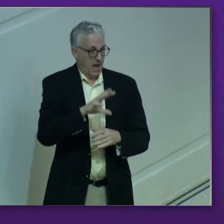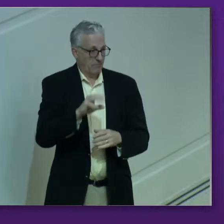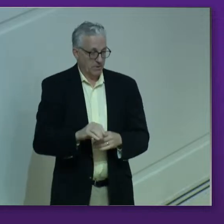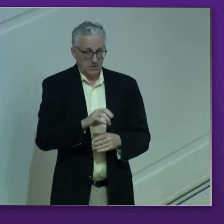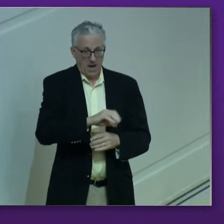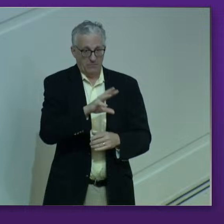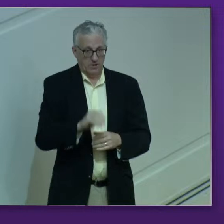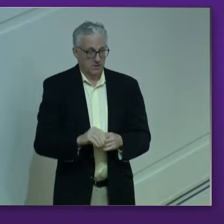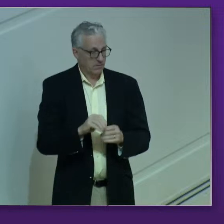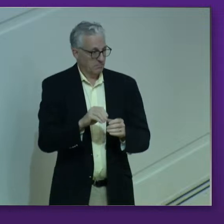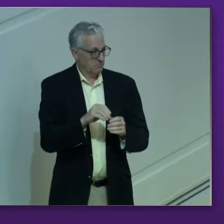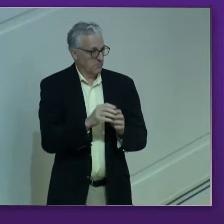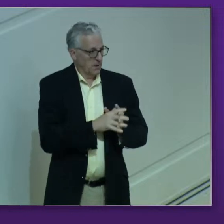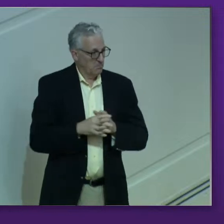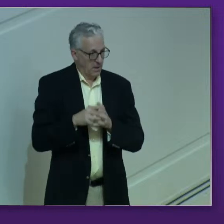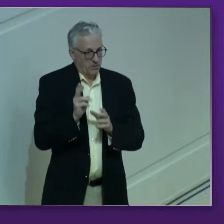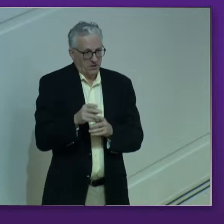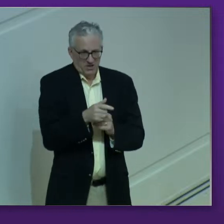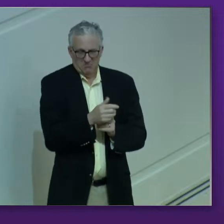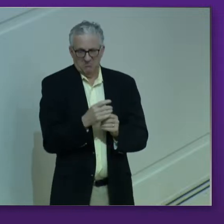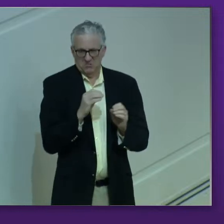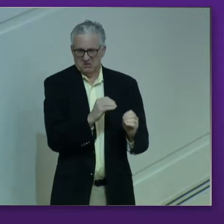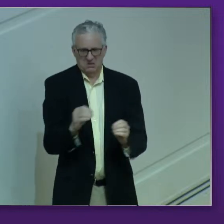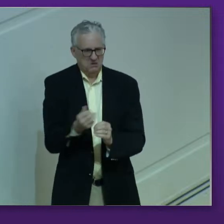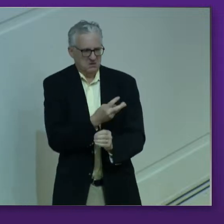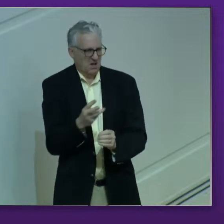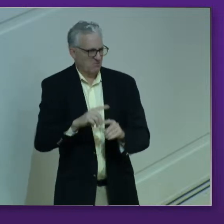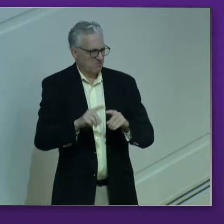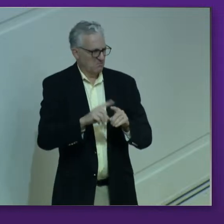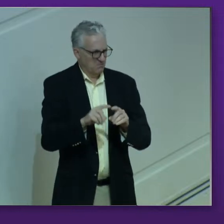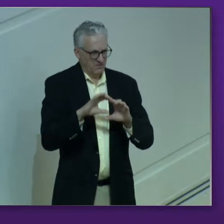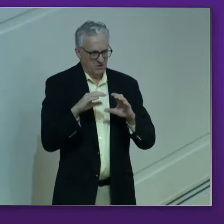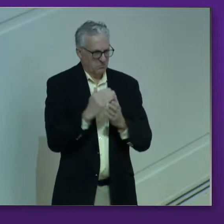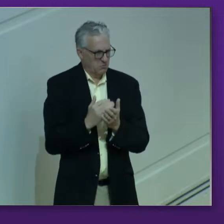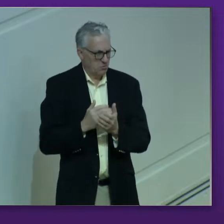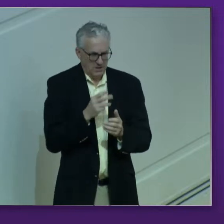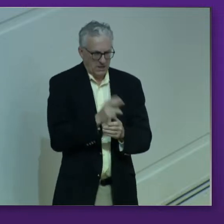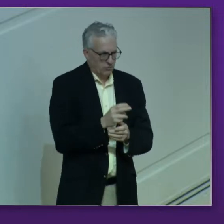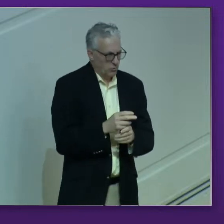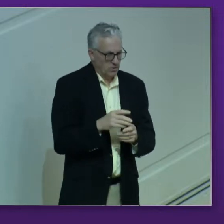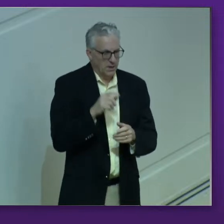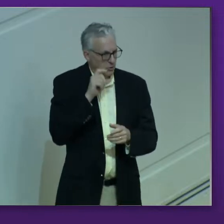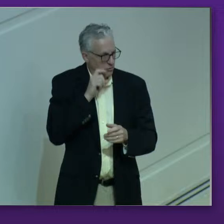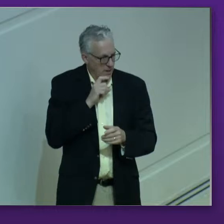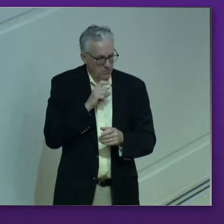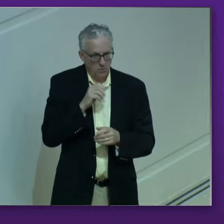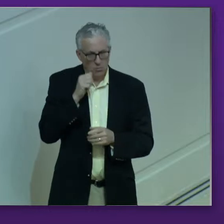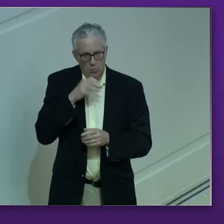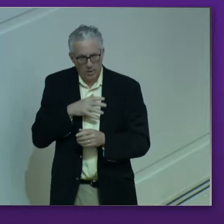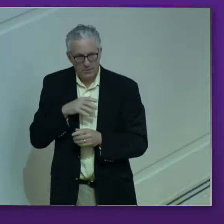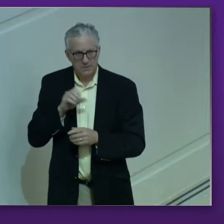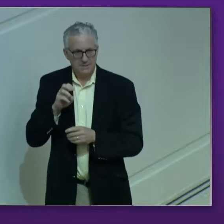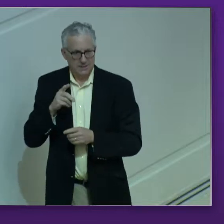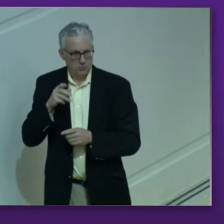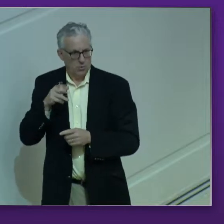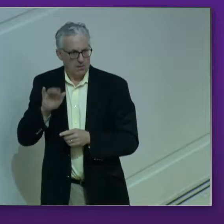LIAISON FOR THE PARTNERSHIP AND COLLABORATION BETWEEN MC AND THE MONTGOMERY COUNTY INCHING